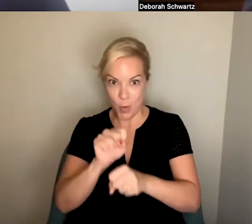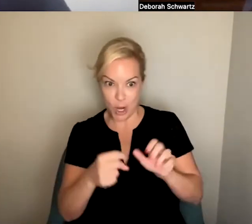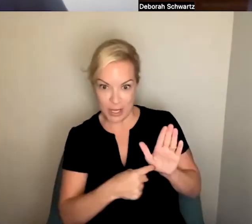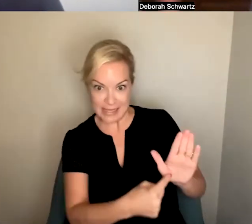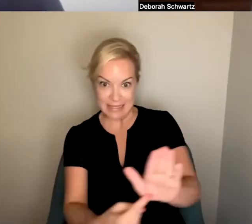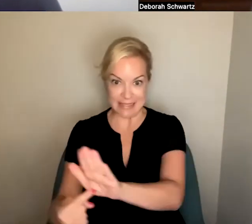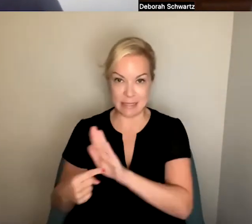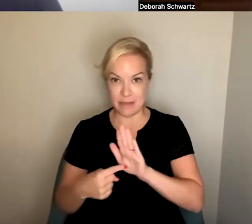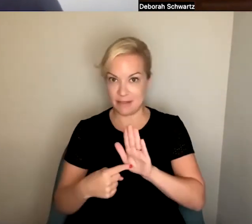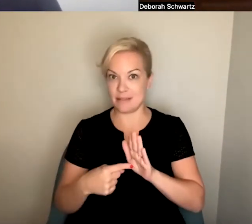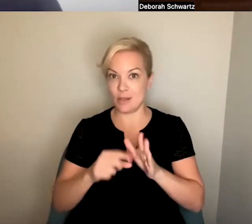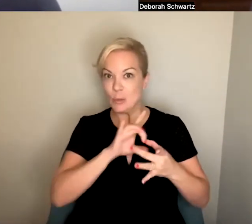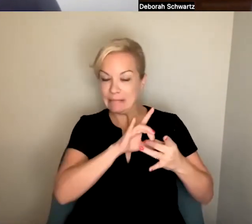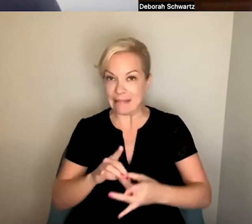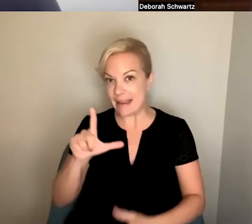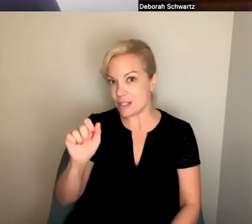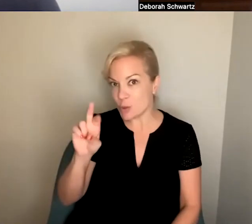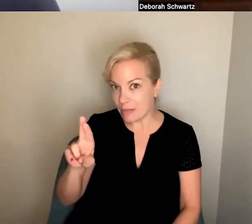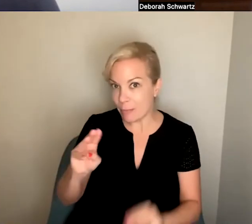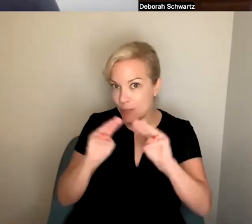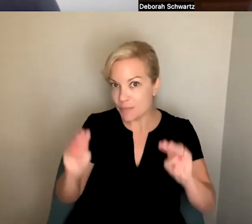you know, whether it's in history museums or other kinds of museums,